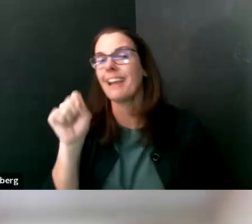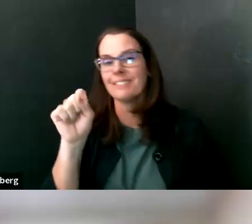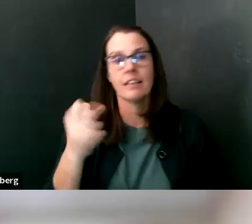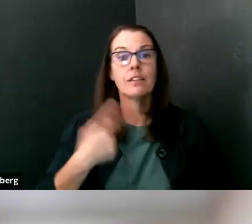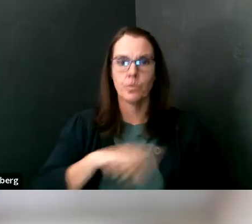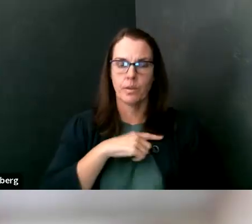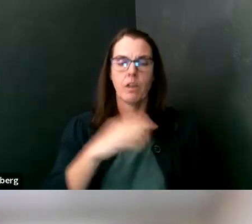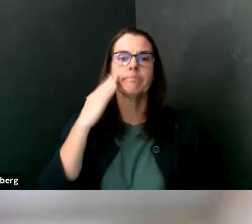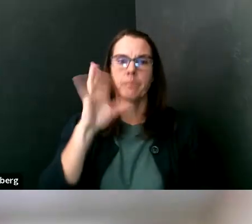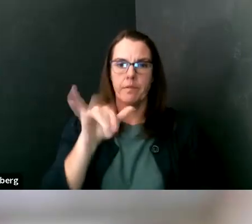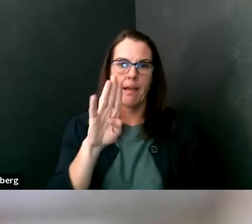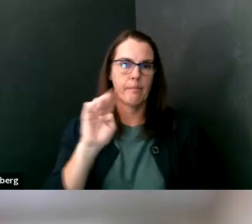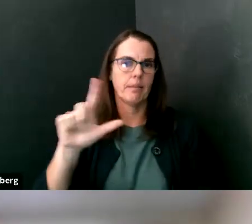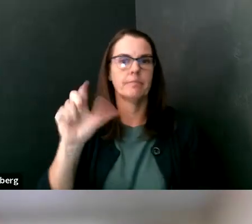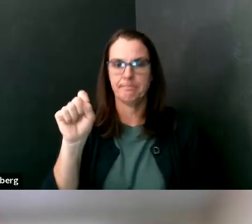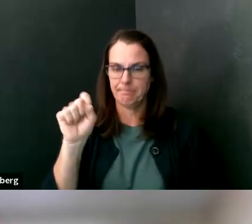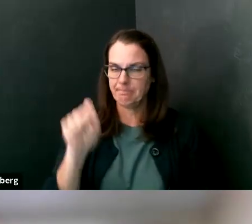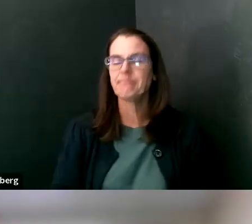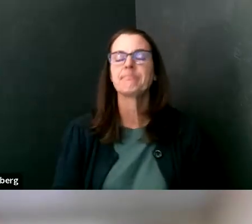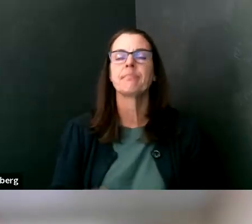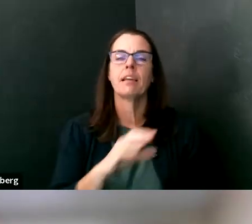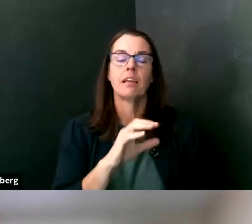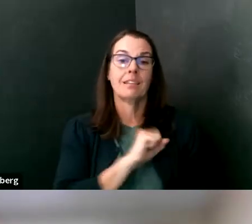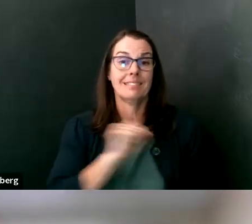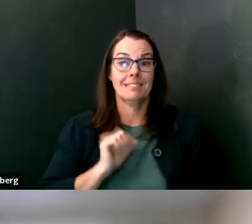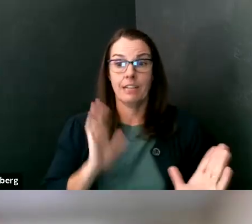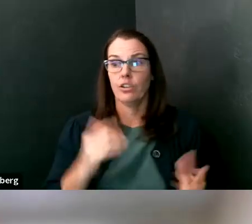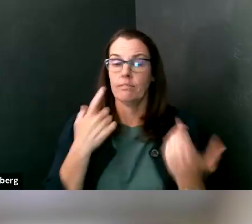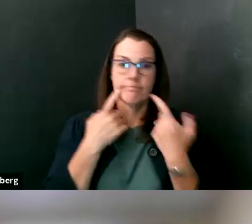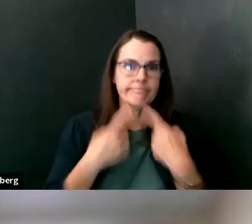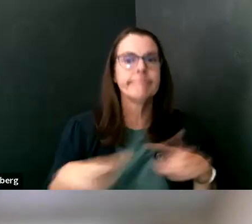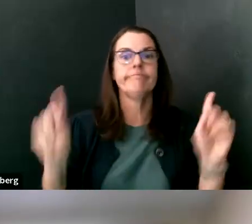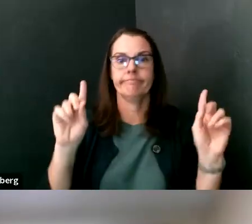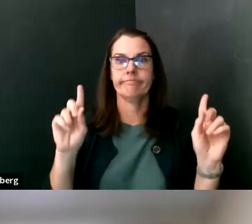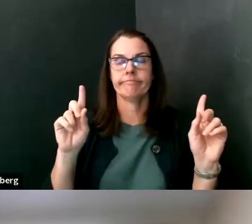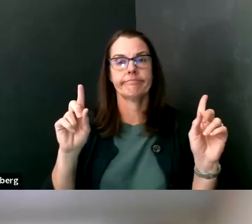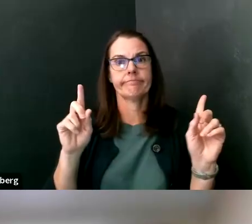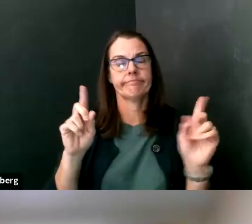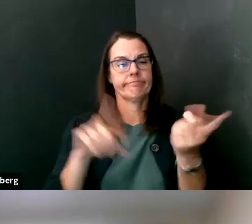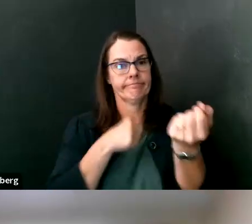very well aware of that bill and Senator Widen has publicly um expressed support for breaking